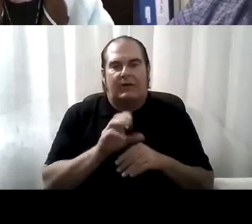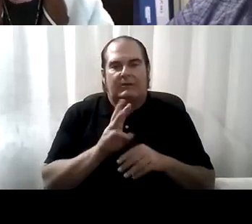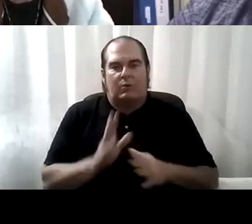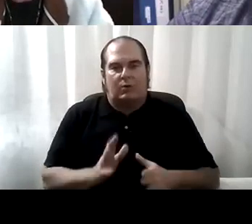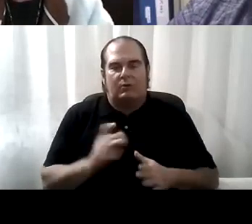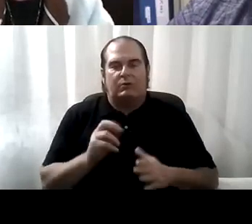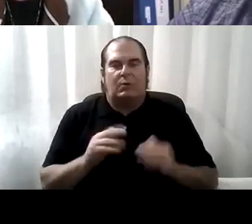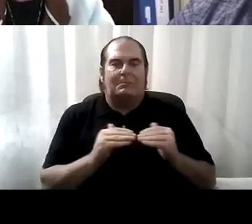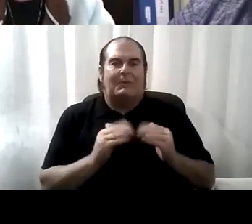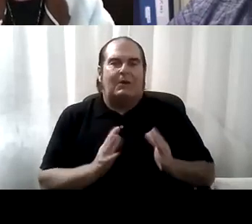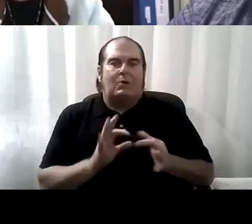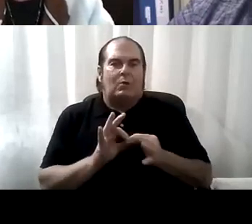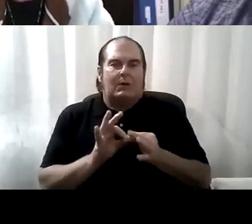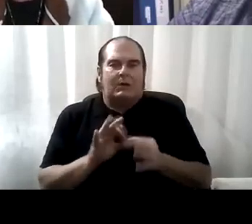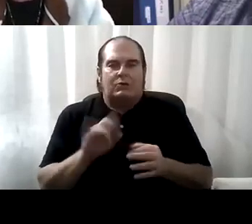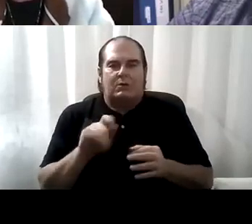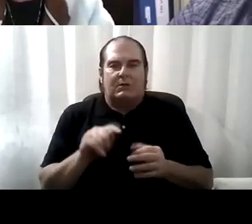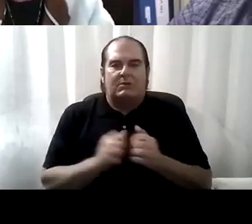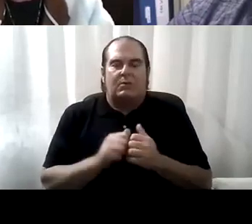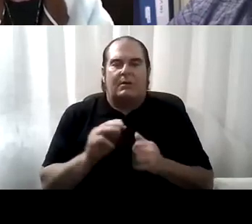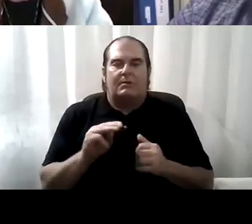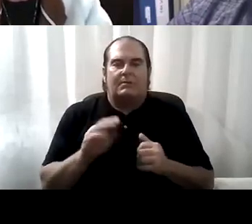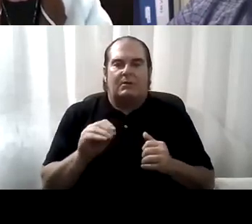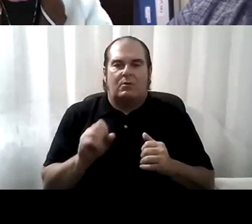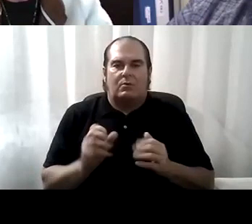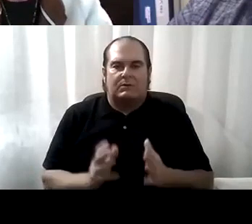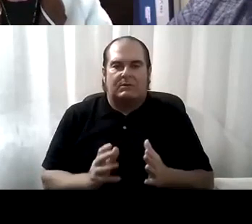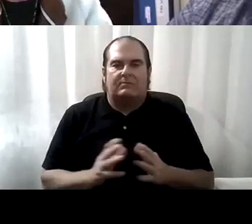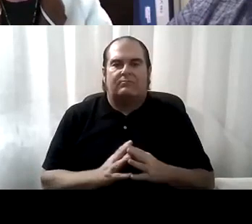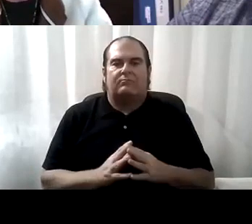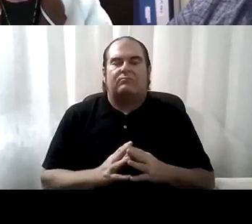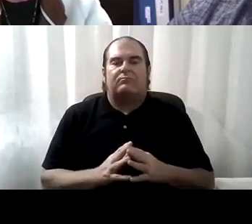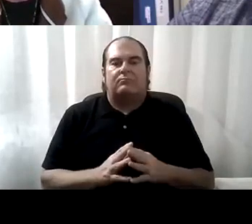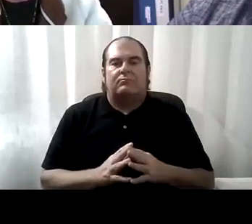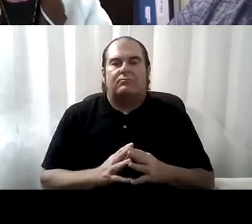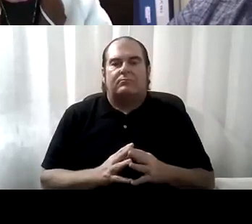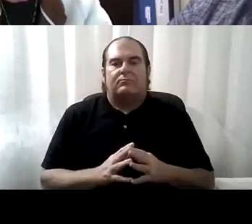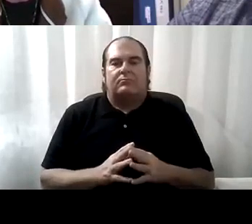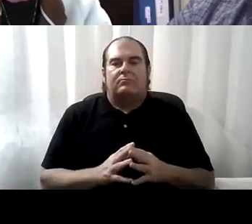coordination units with the MCOs and clearing things up in that manner, too, with the indication